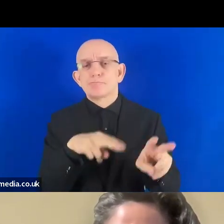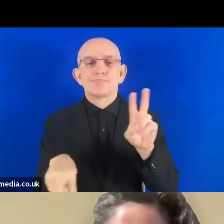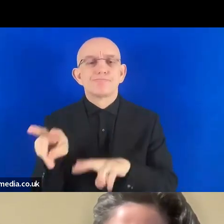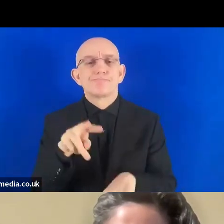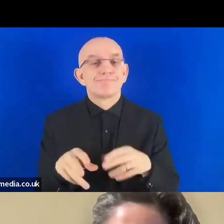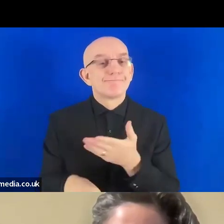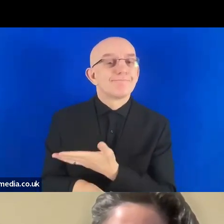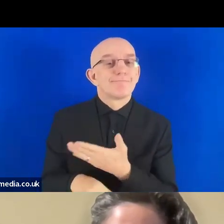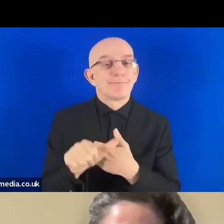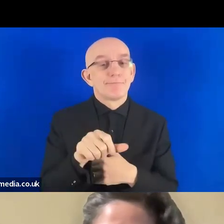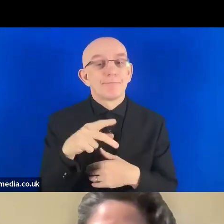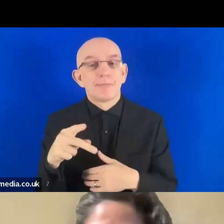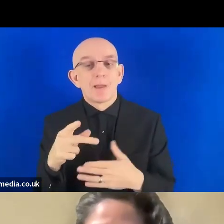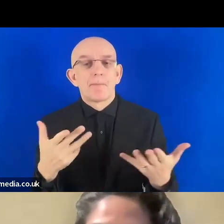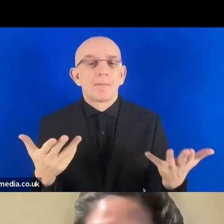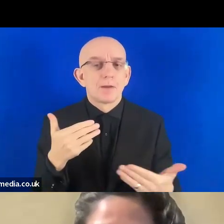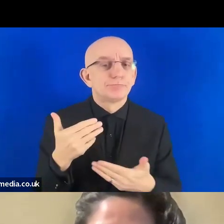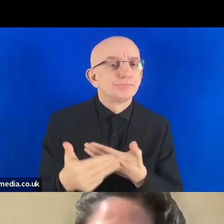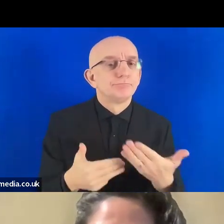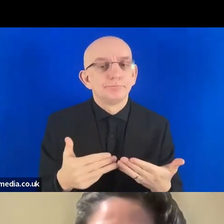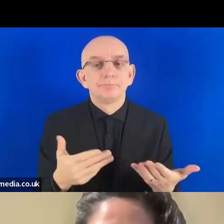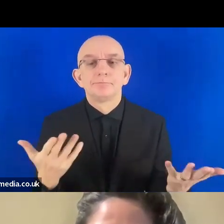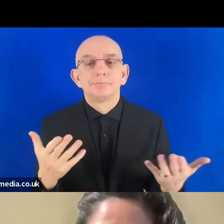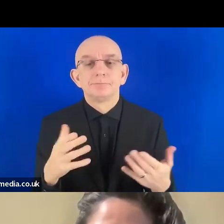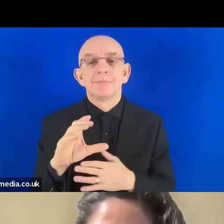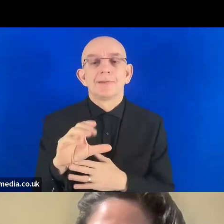you'll be able to do that is two options.